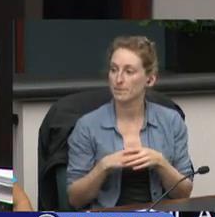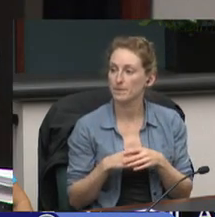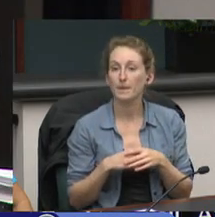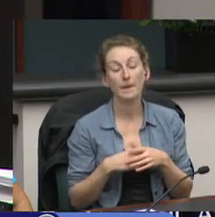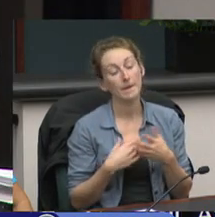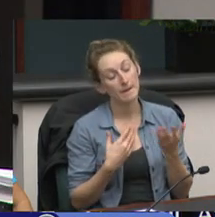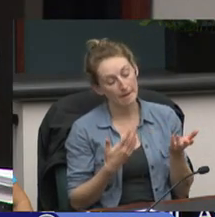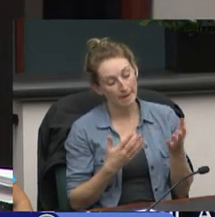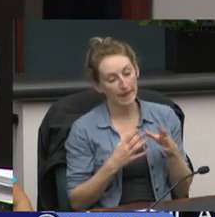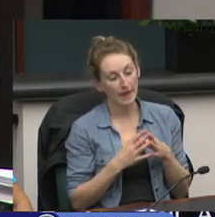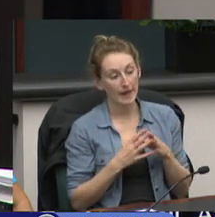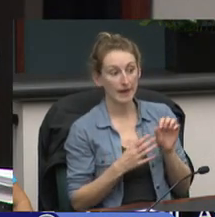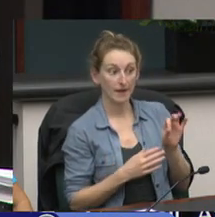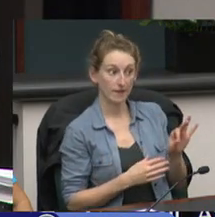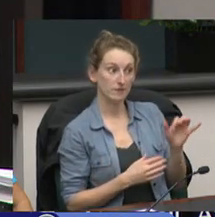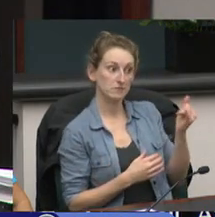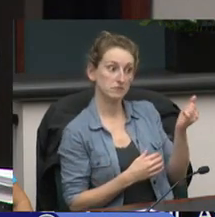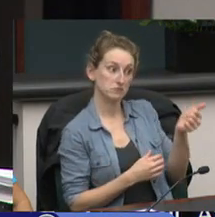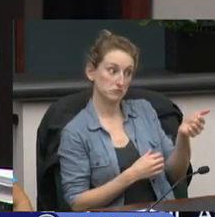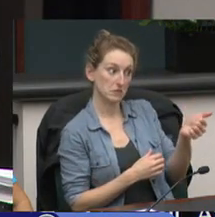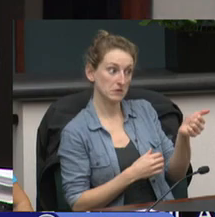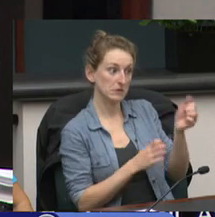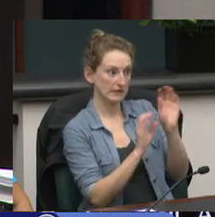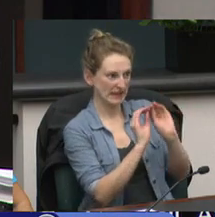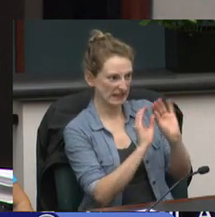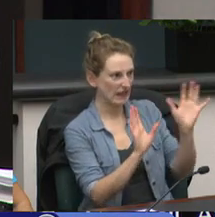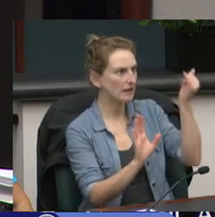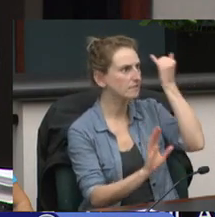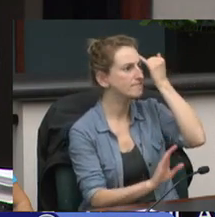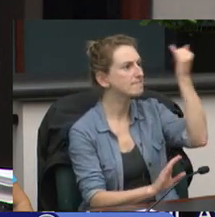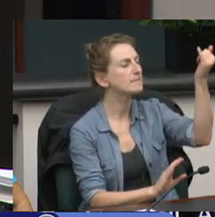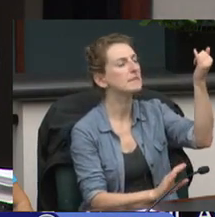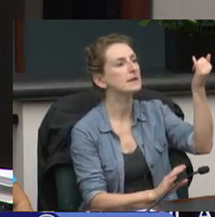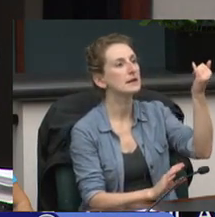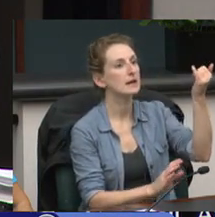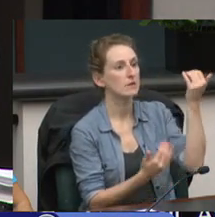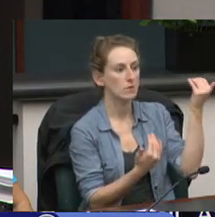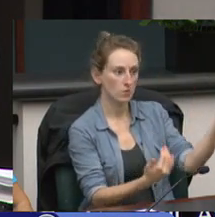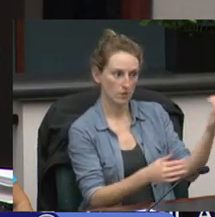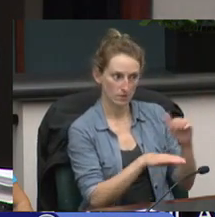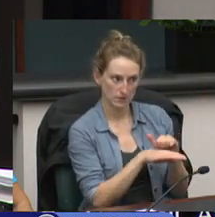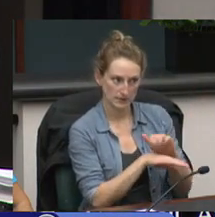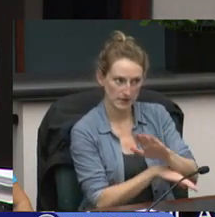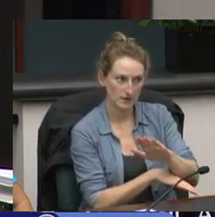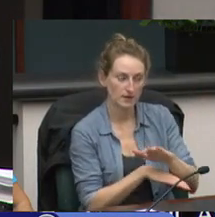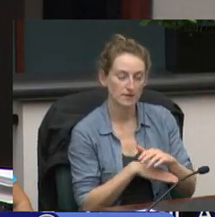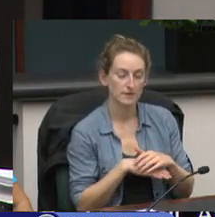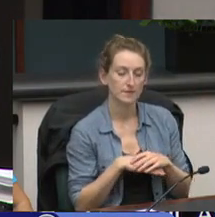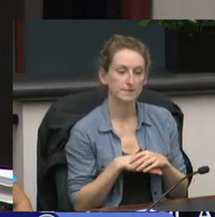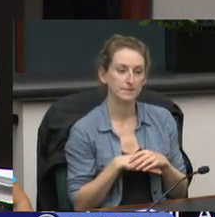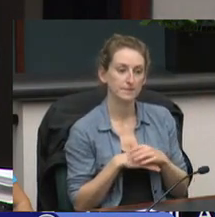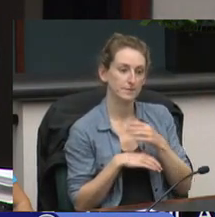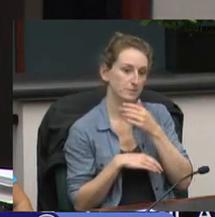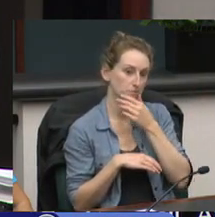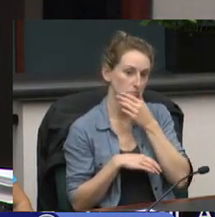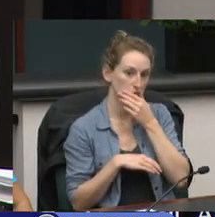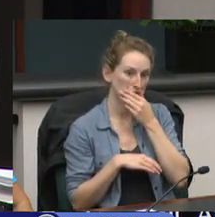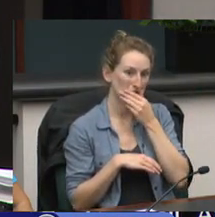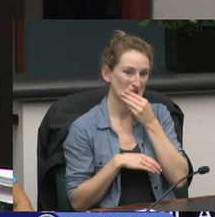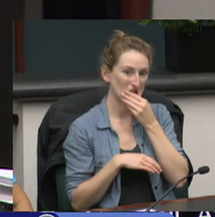clear idea of what you want send it along and if you have time we'd like for